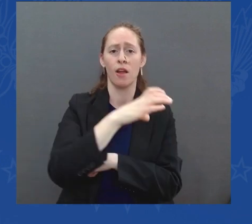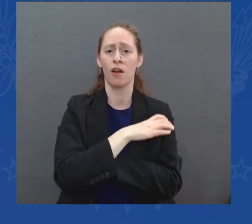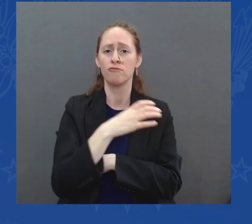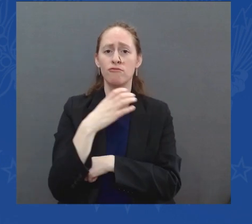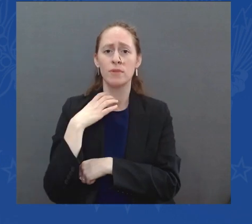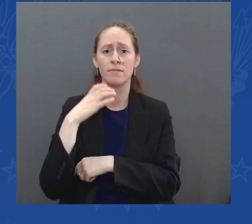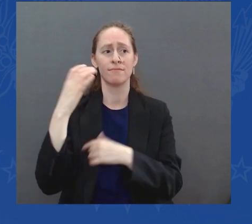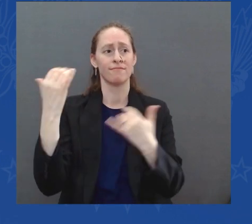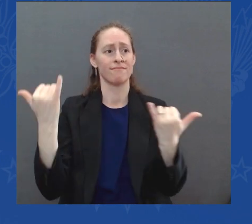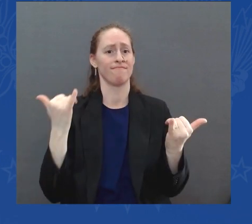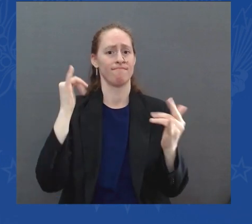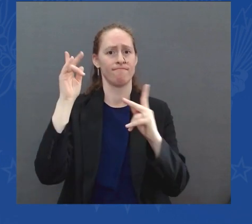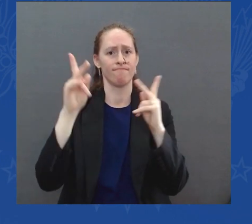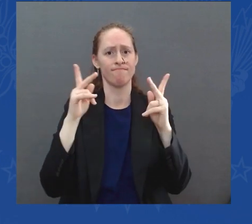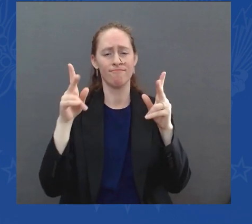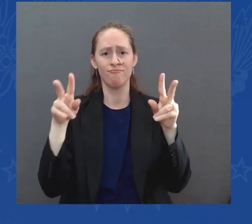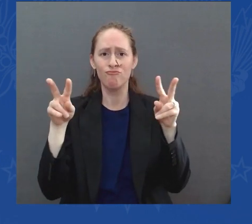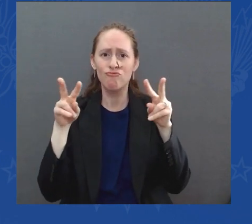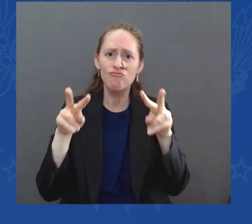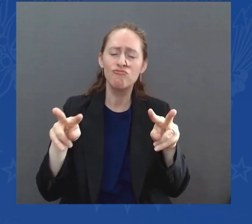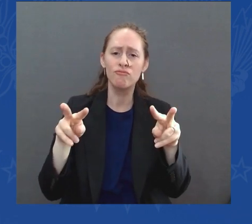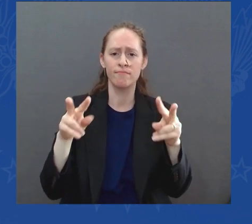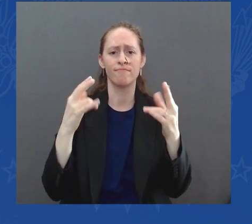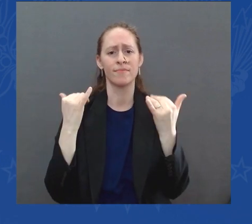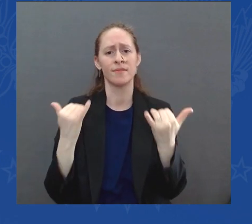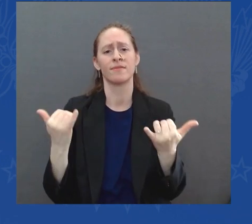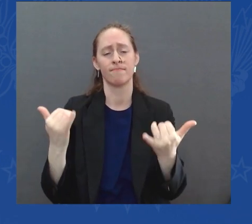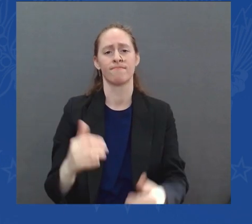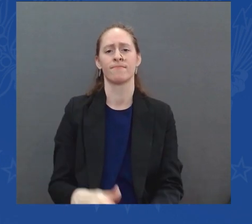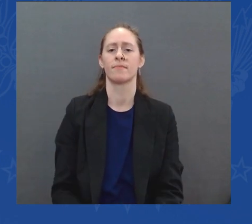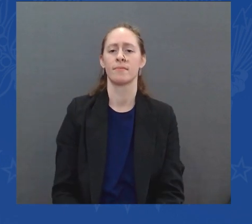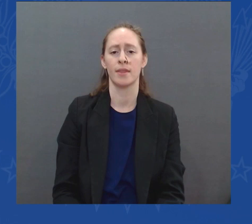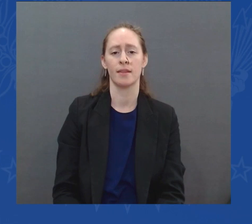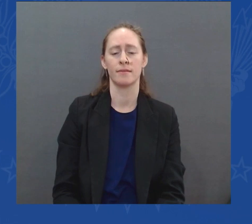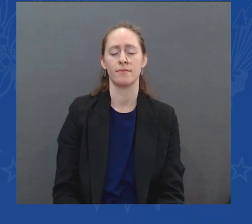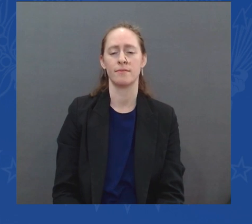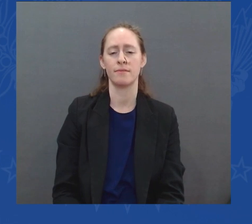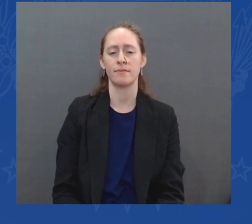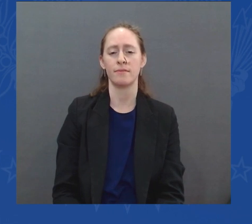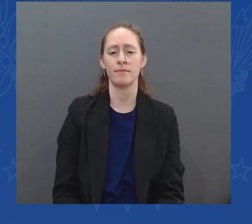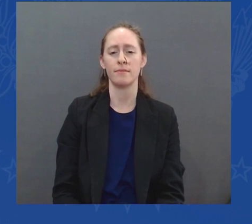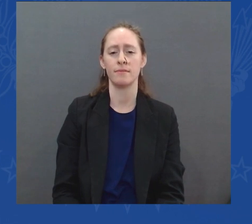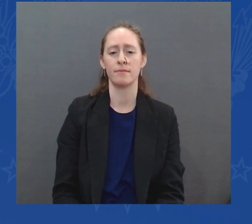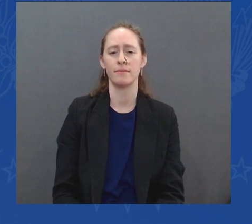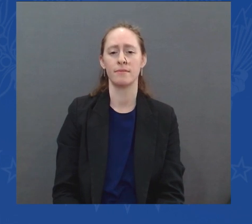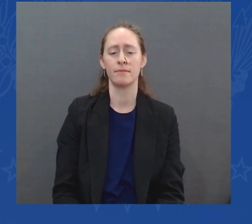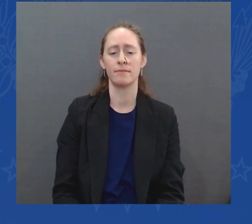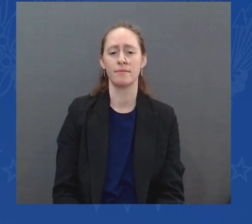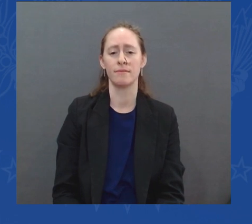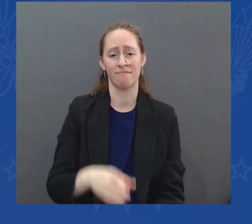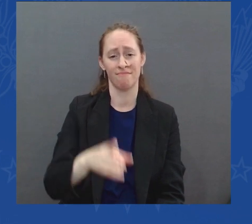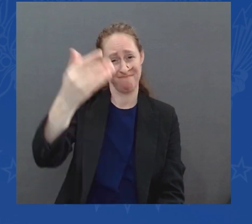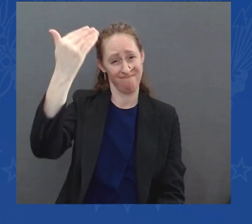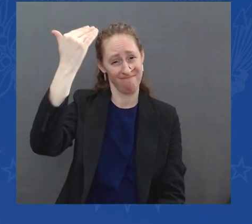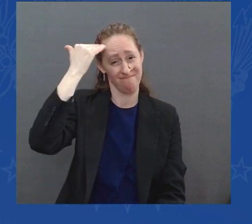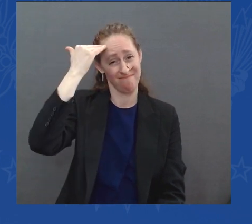Well, we know it's a stain on the history of our nation since our founding and in particular in the century